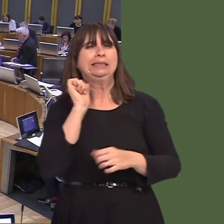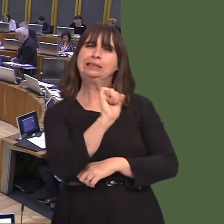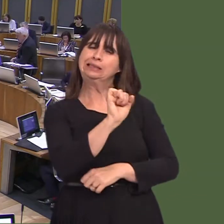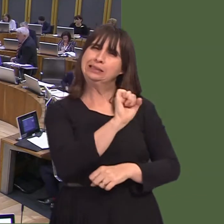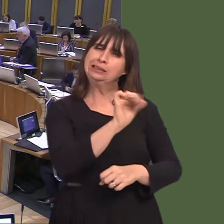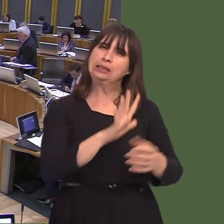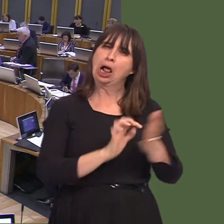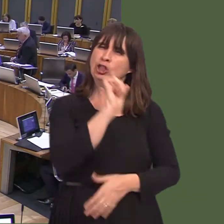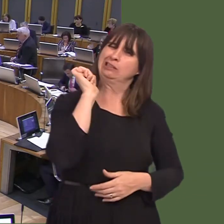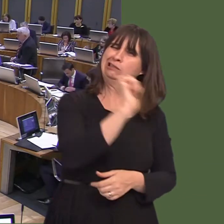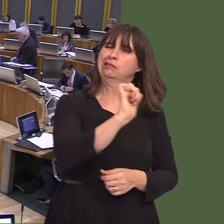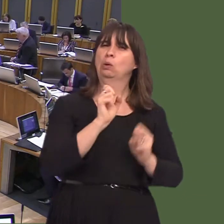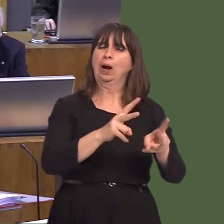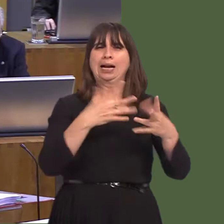It has the potential to cause huge addiction.